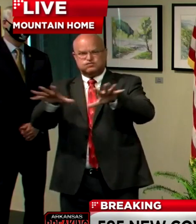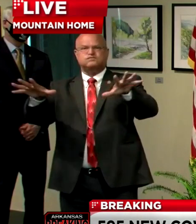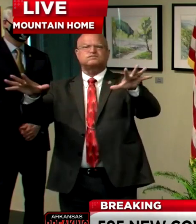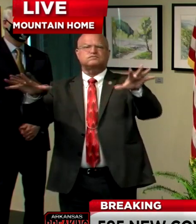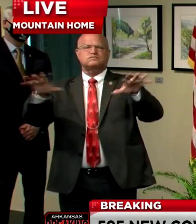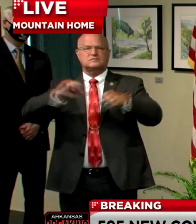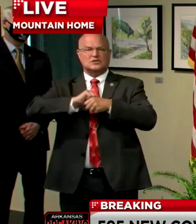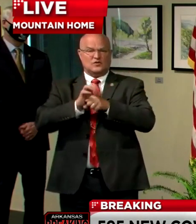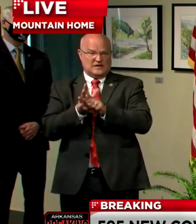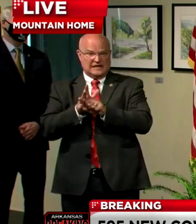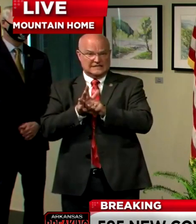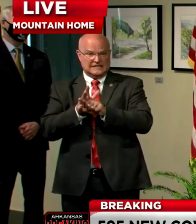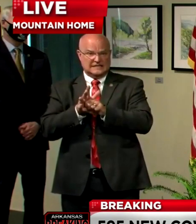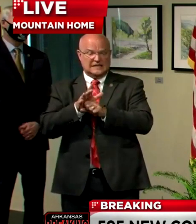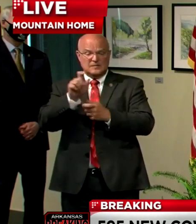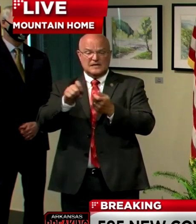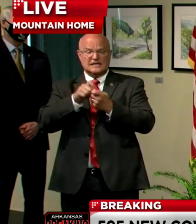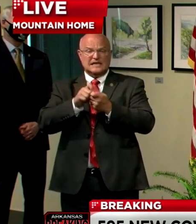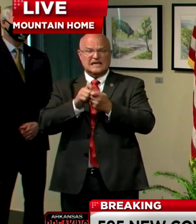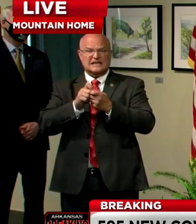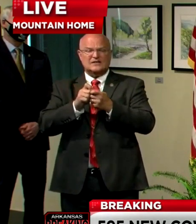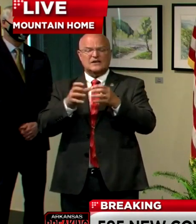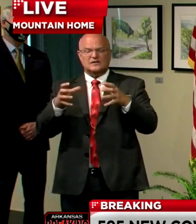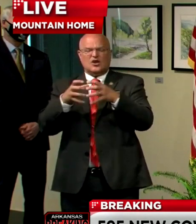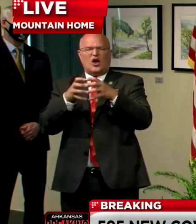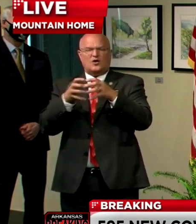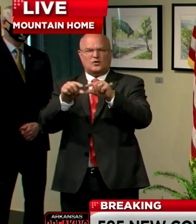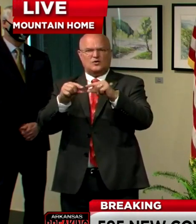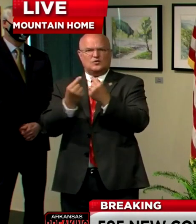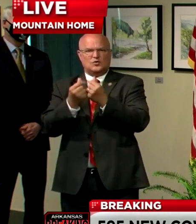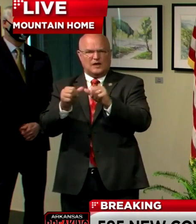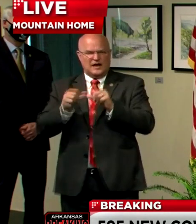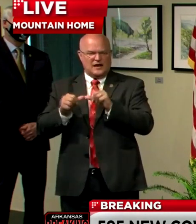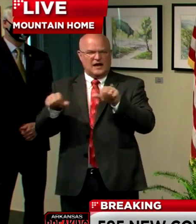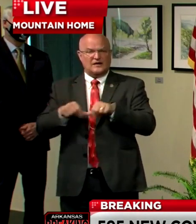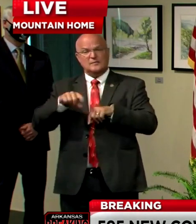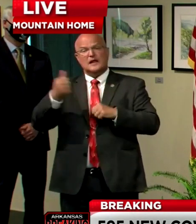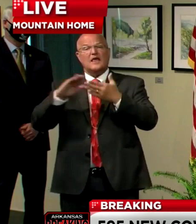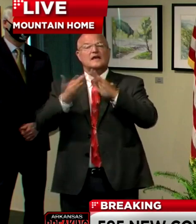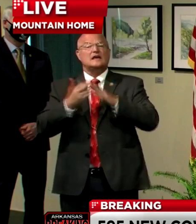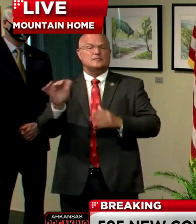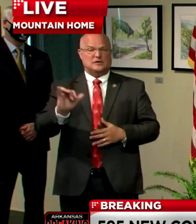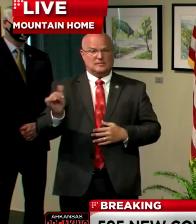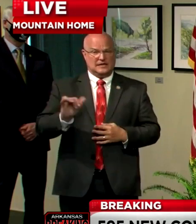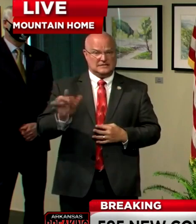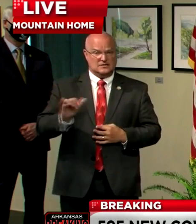COVID-19 TO OTHER PEOPLE. IN SETTINGS WHERE THAT IS NOT OCCURRING IN THE PHYSICAL DISTANCING IS NOT THERE AND PEOPLE ARE NOT WEARING MASKS, WE SEE VERY EXPLOSIVE SPREAD OF